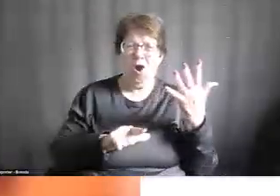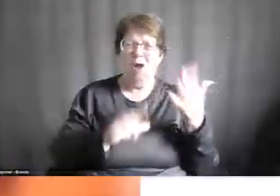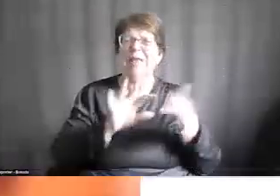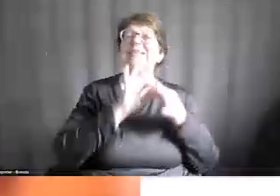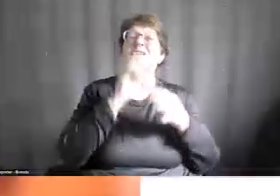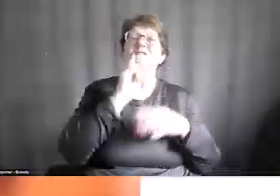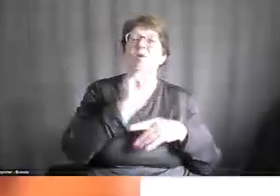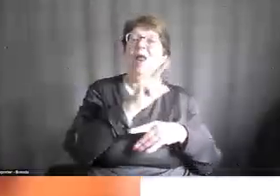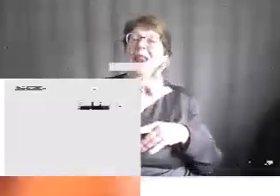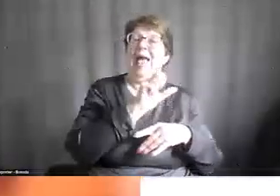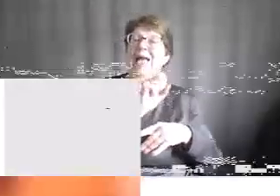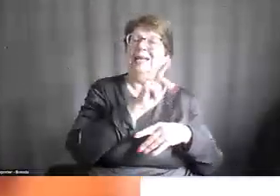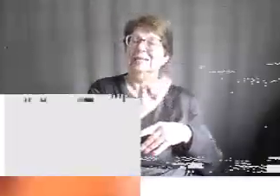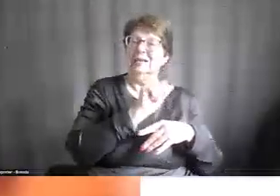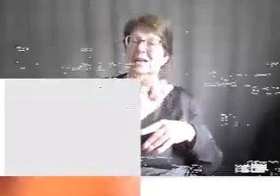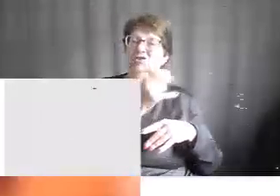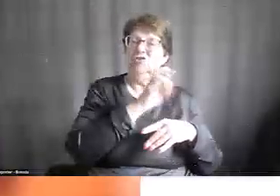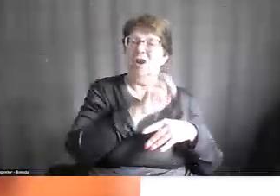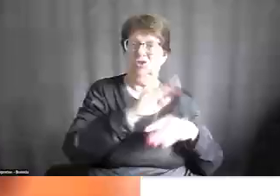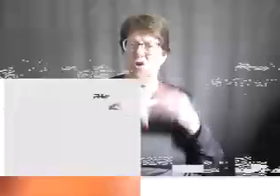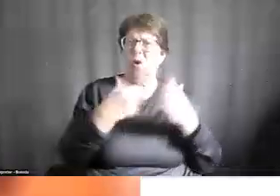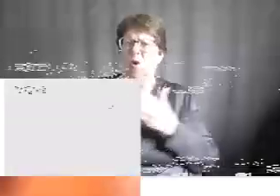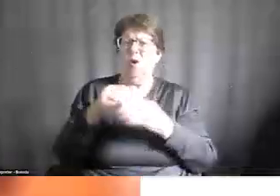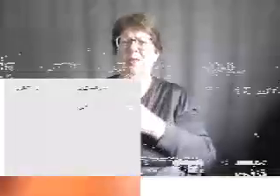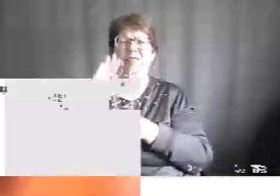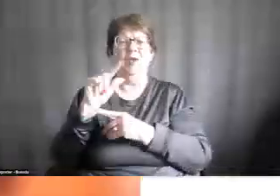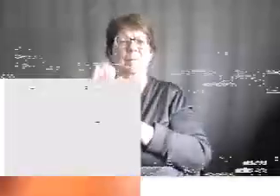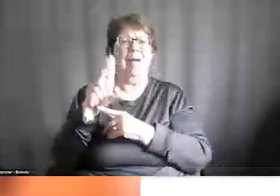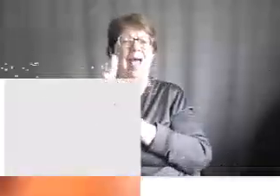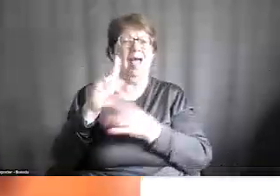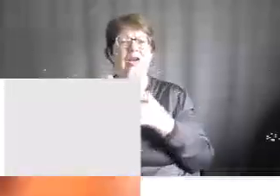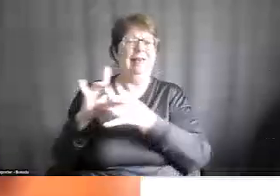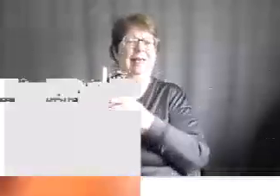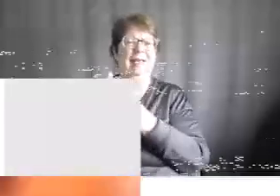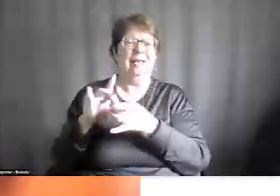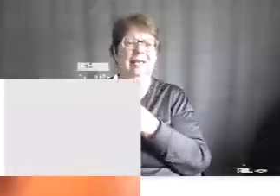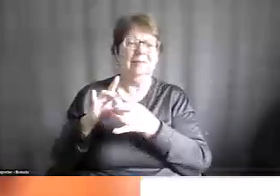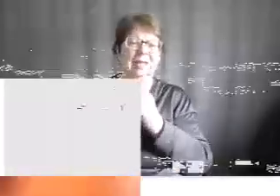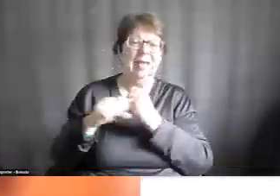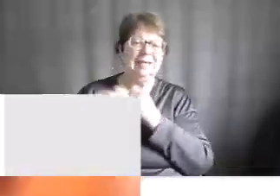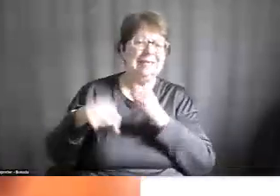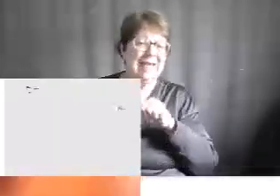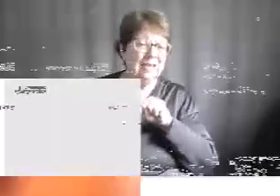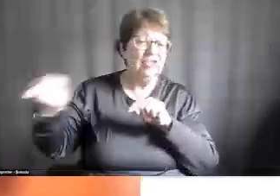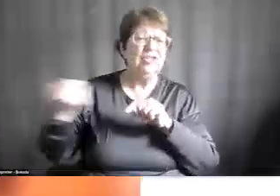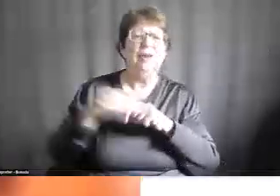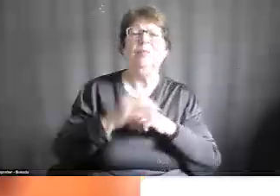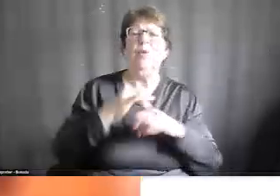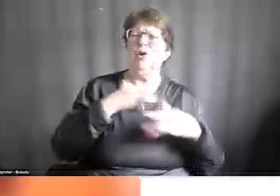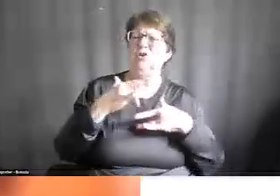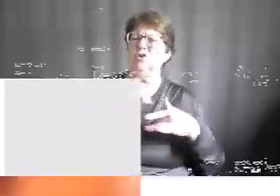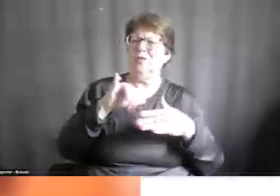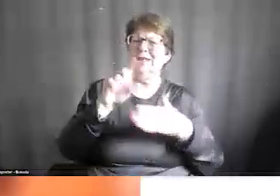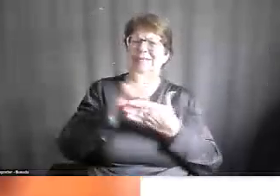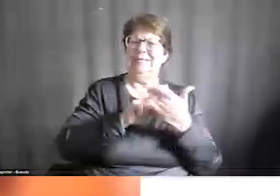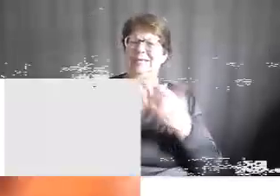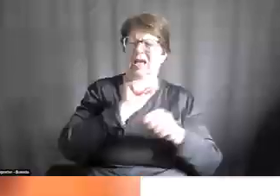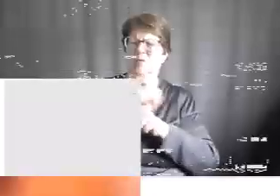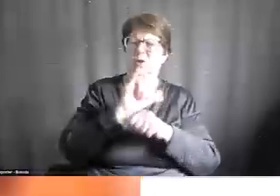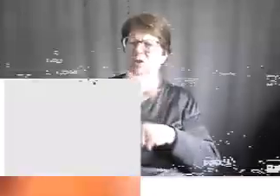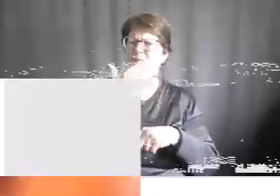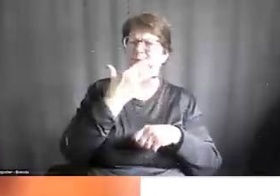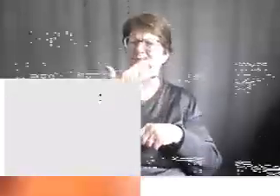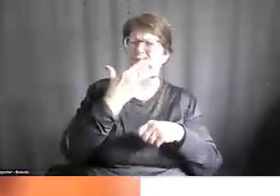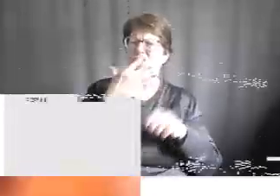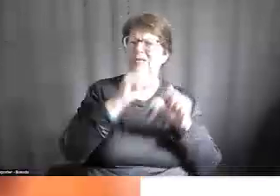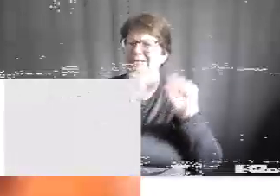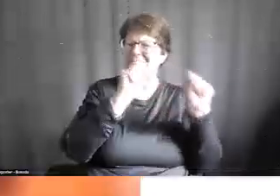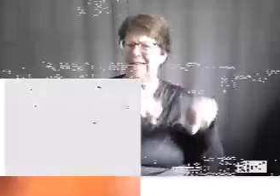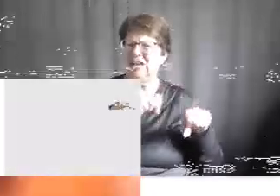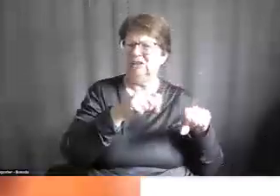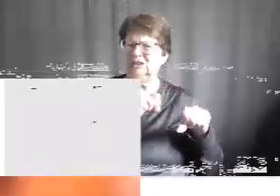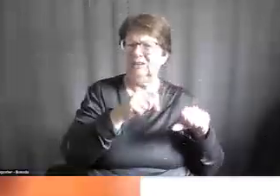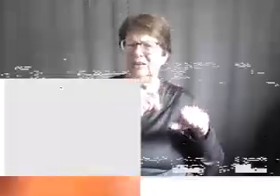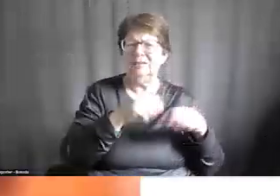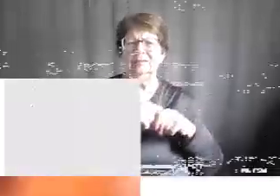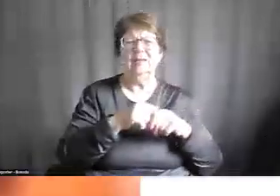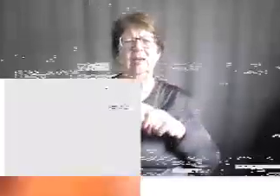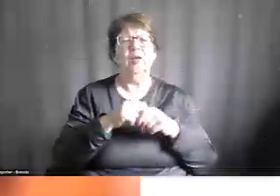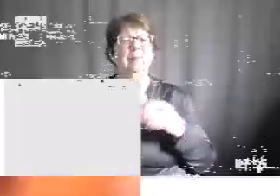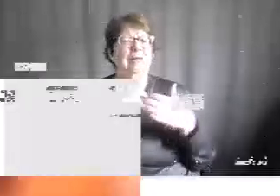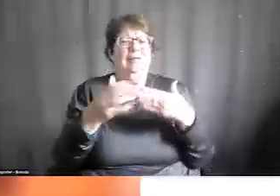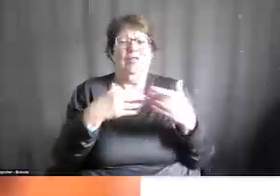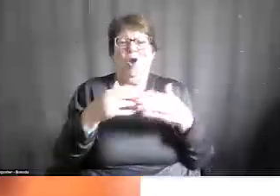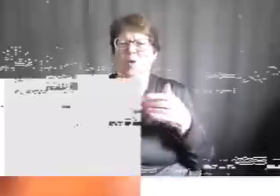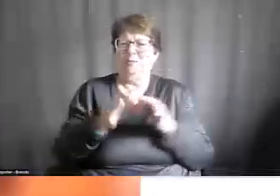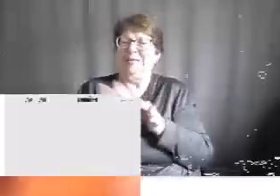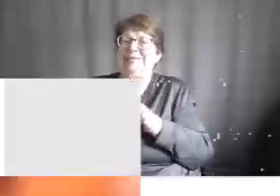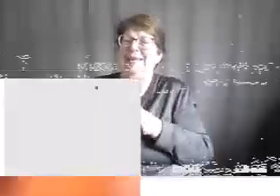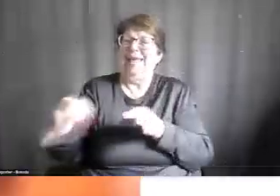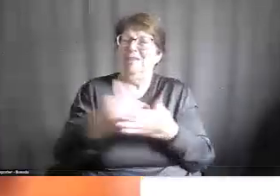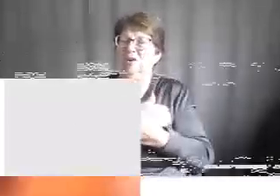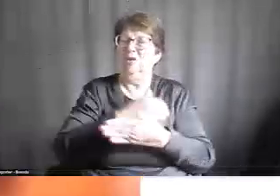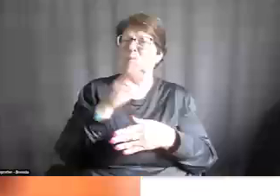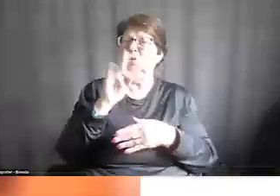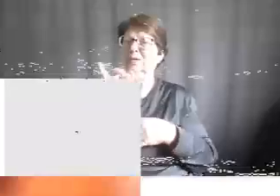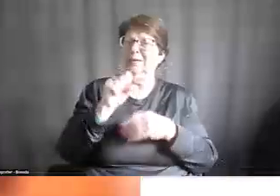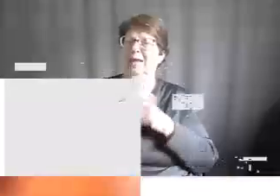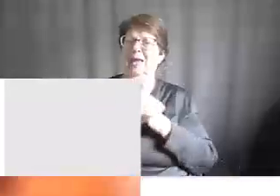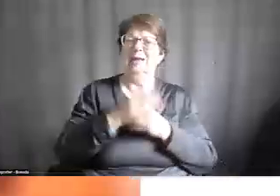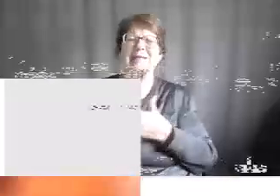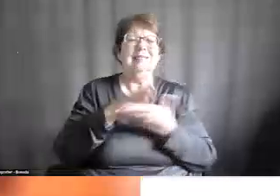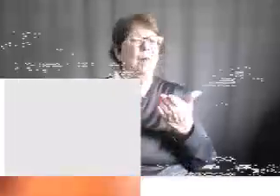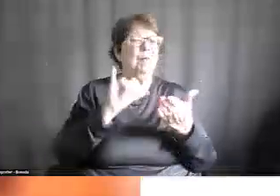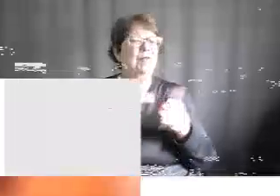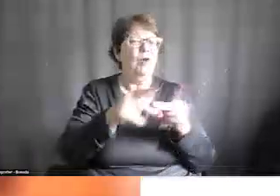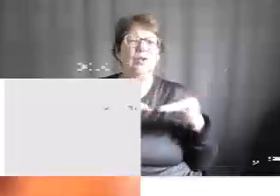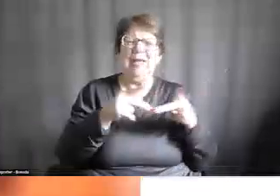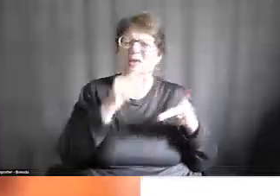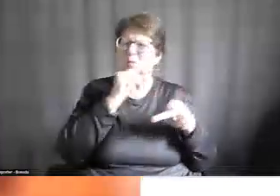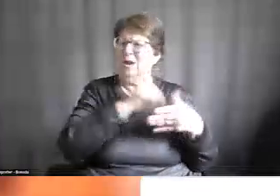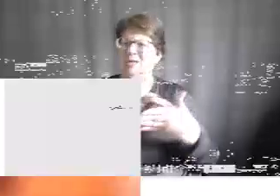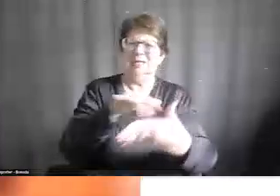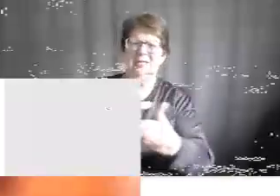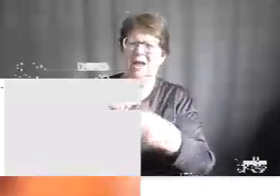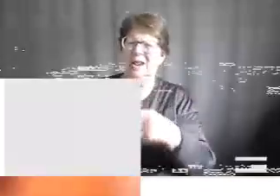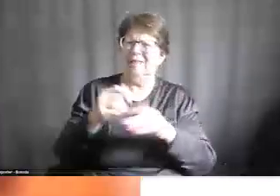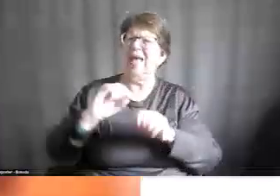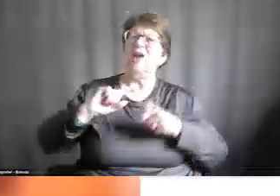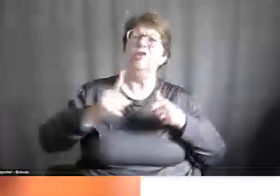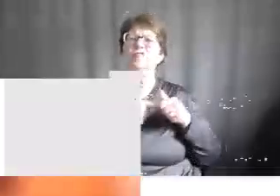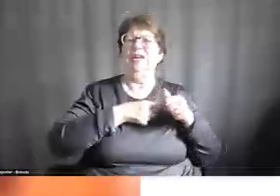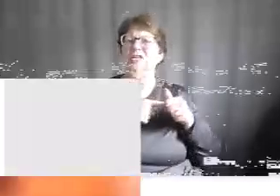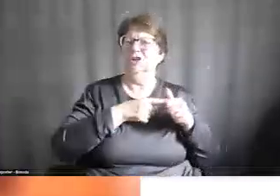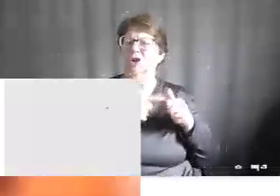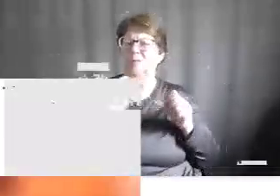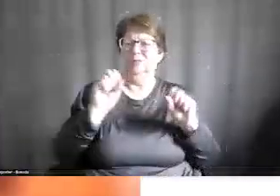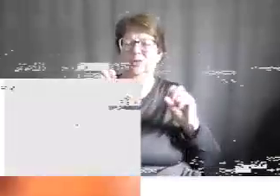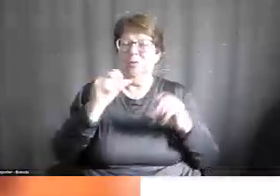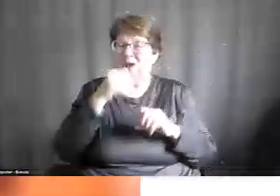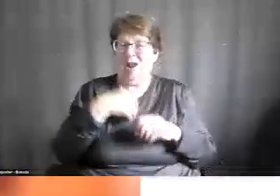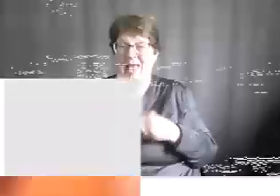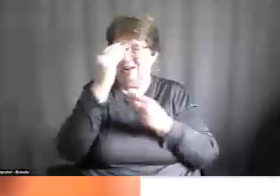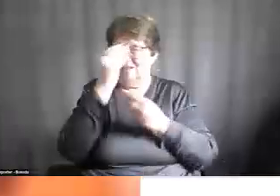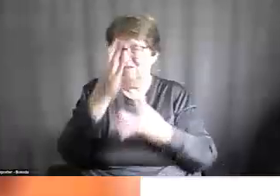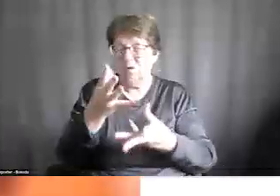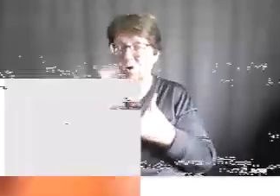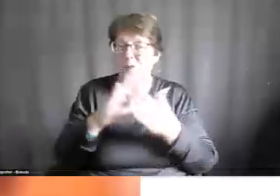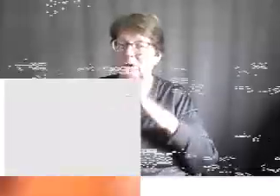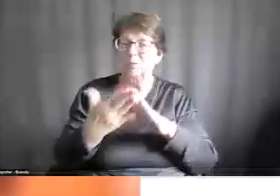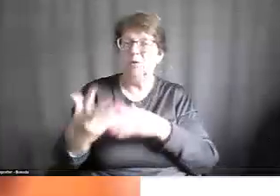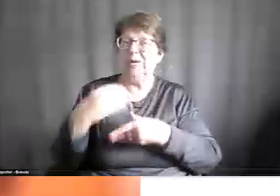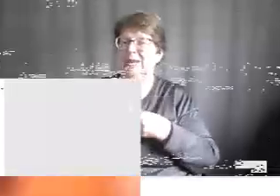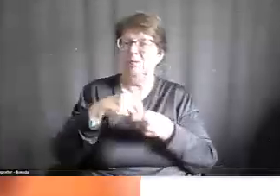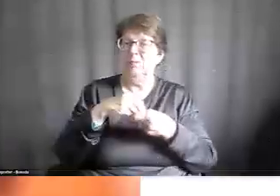Boardroom: We remain concerned that design work on the preferred alternative stationary locations in Ballard Lake Extension is proceeding despite the delay of the new DEIS. Some of these locations were not studied in the original WSBLE DEIS, so we haven't had informed community input on the analyses of these sites yet.